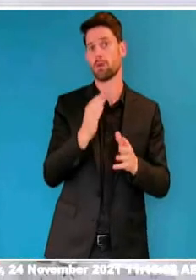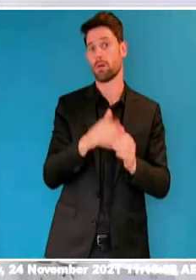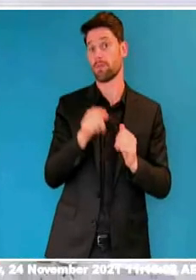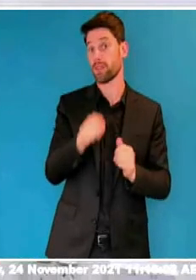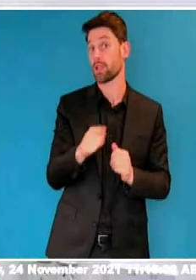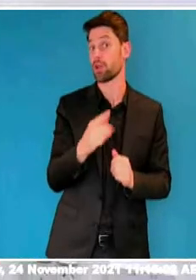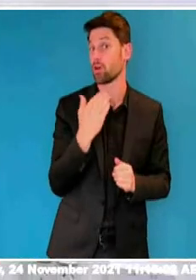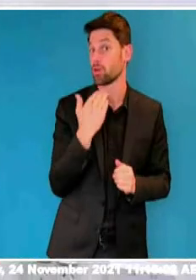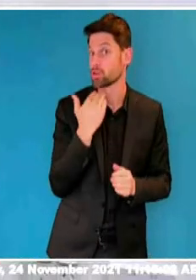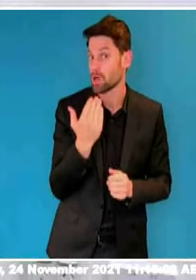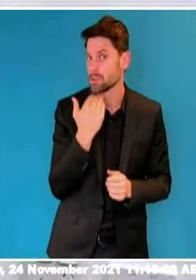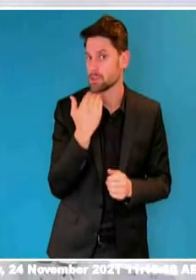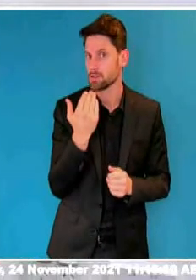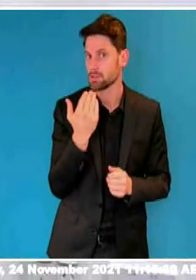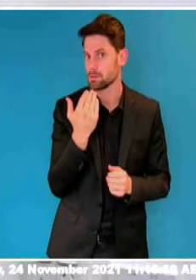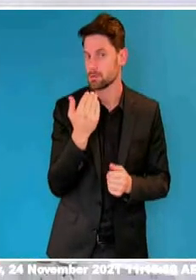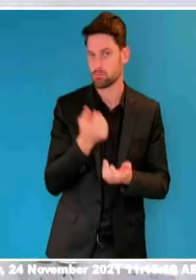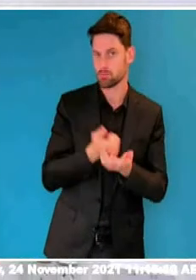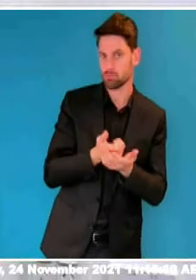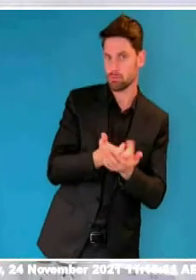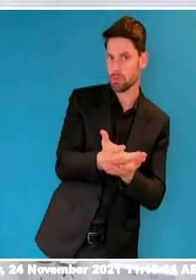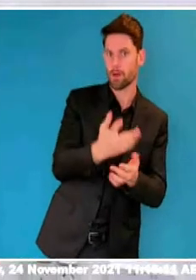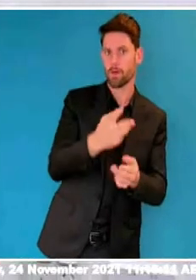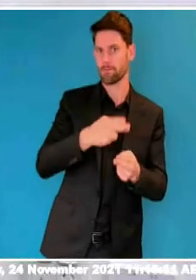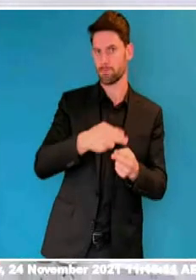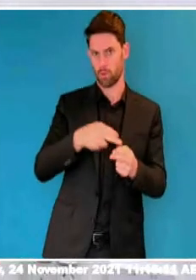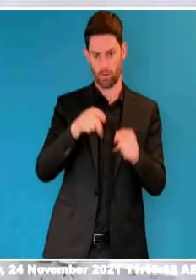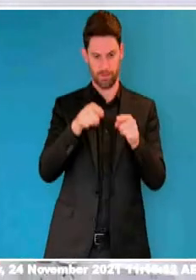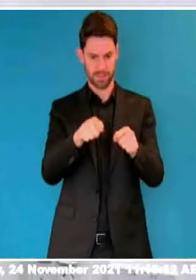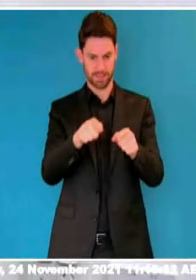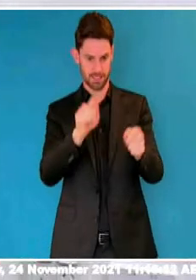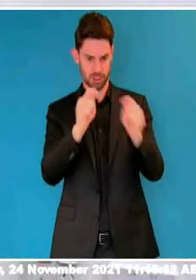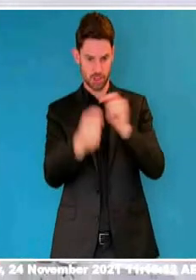covering the costs of employment adjustments, none of you referred to the